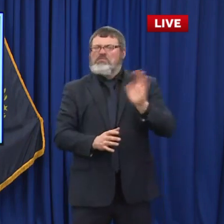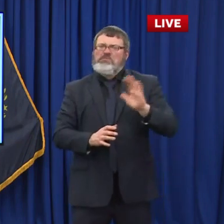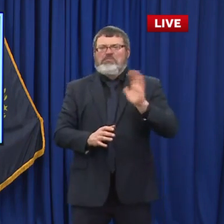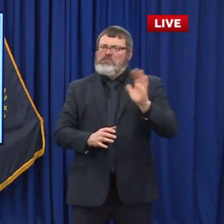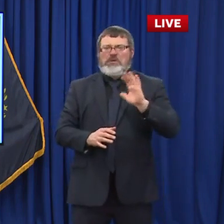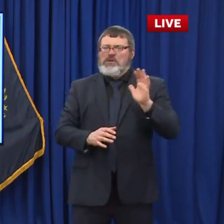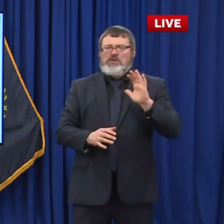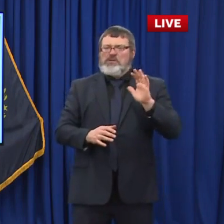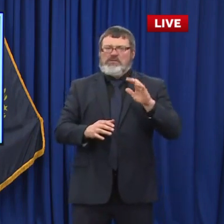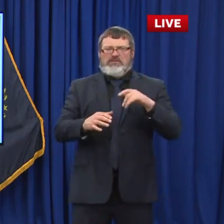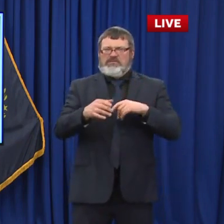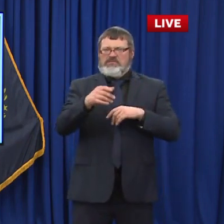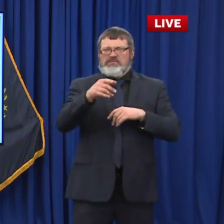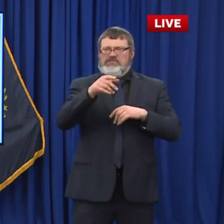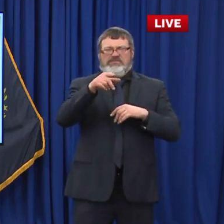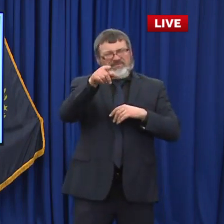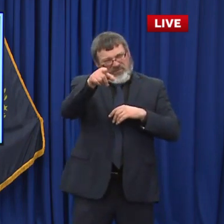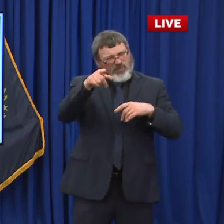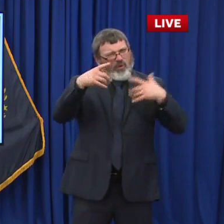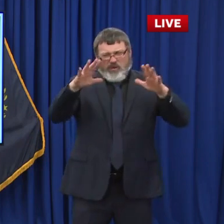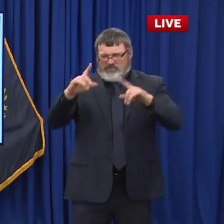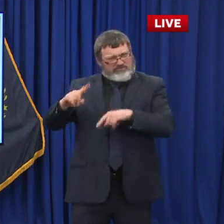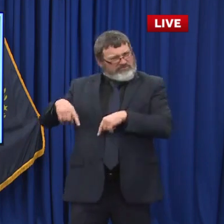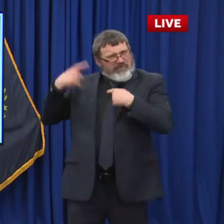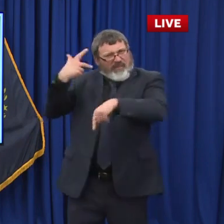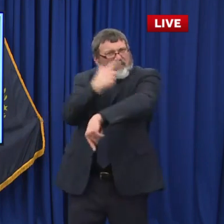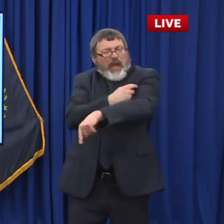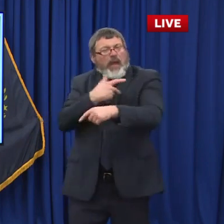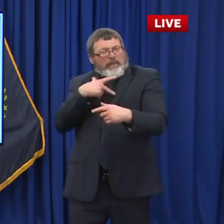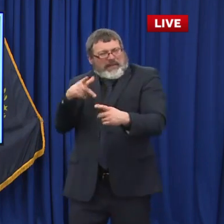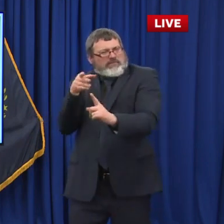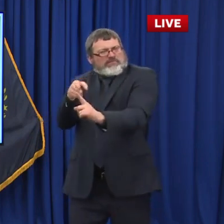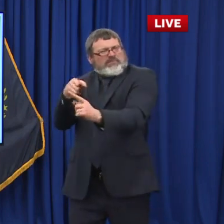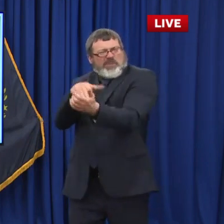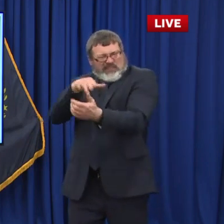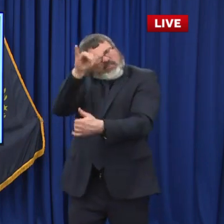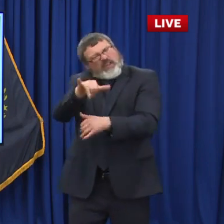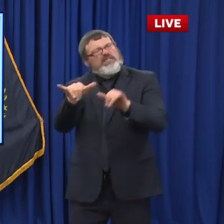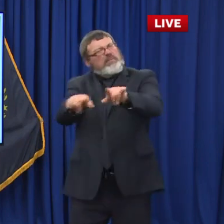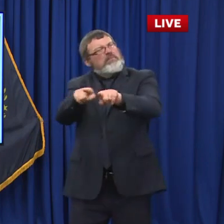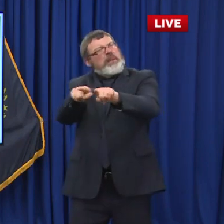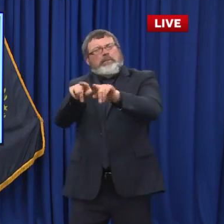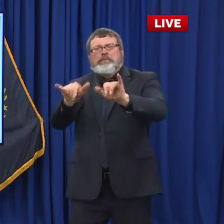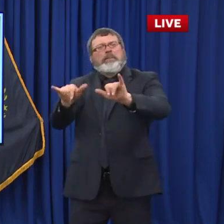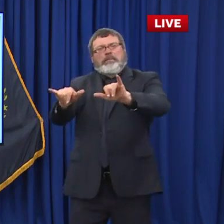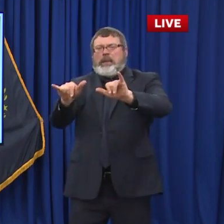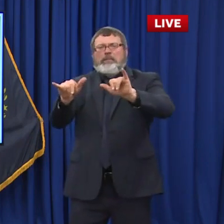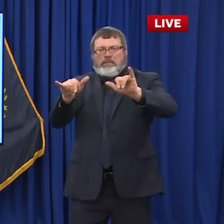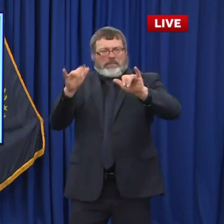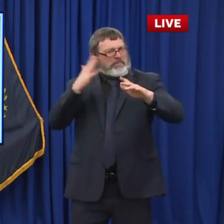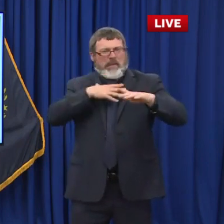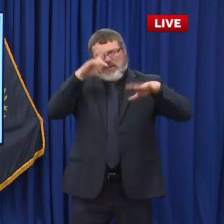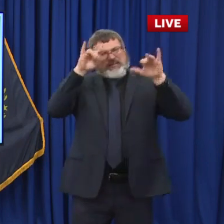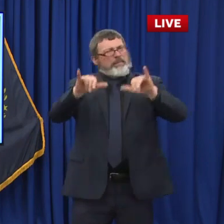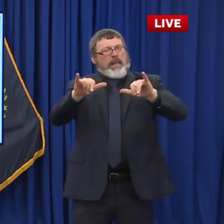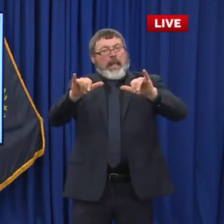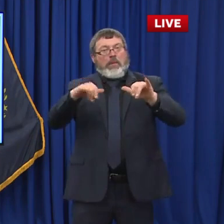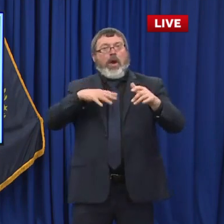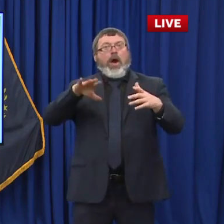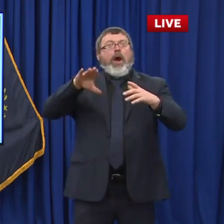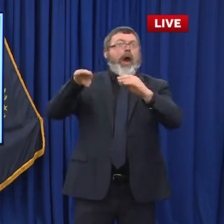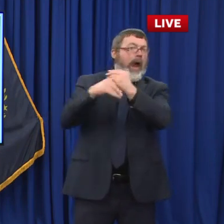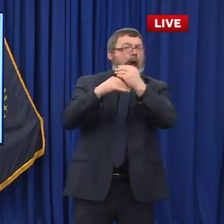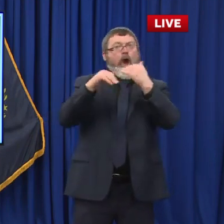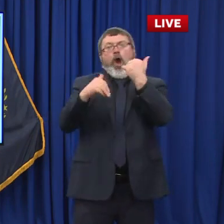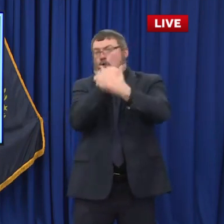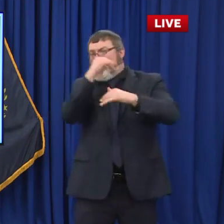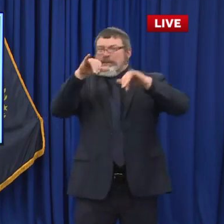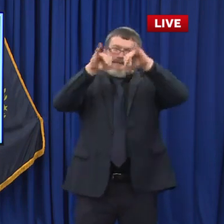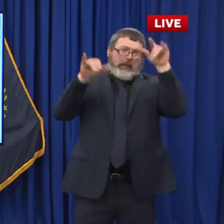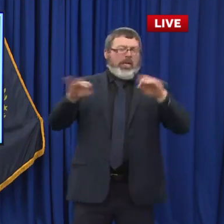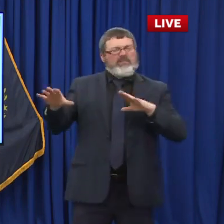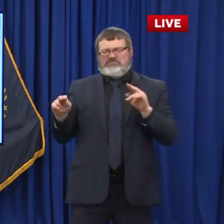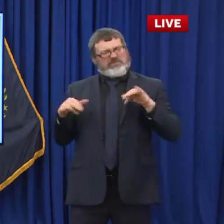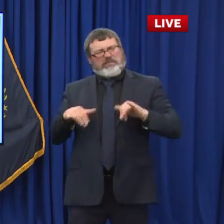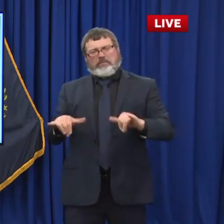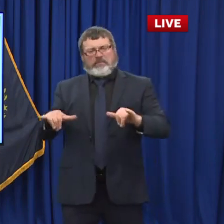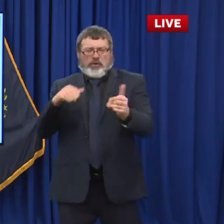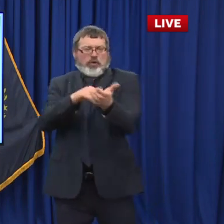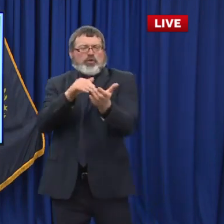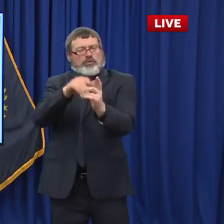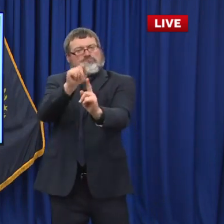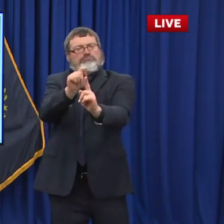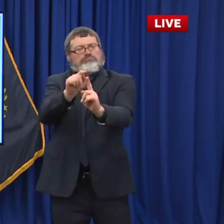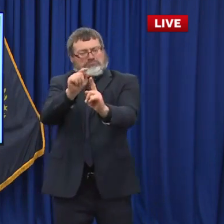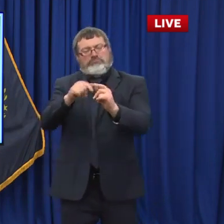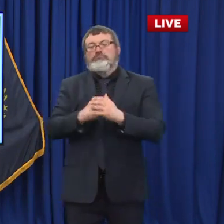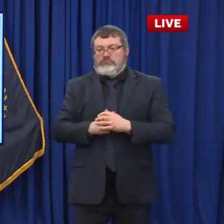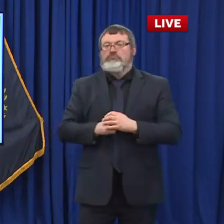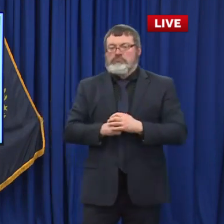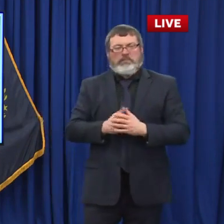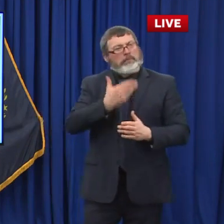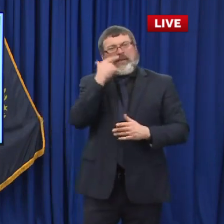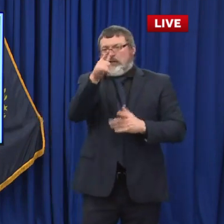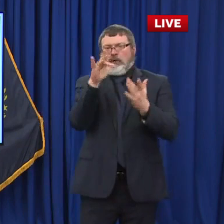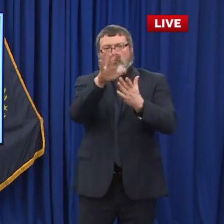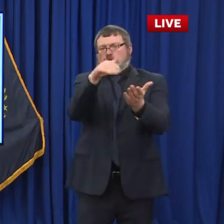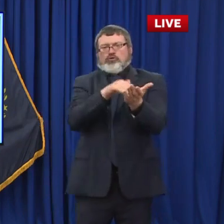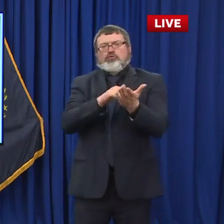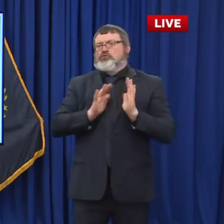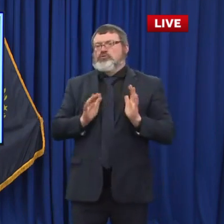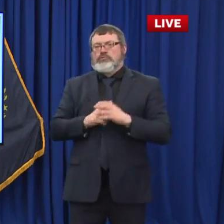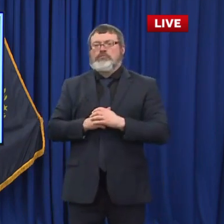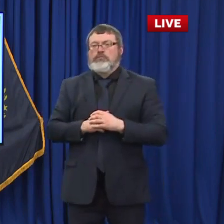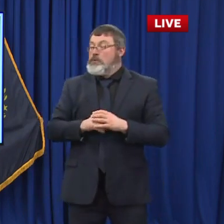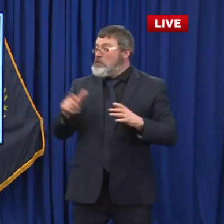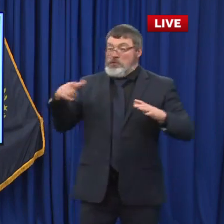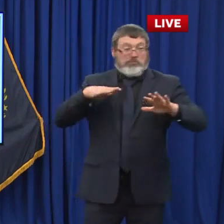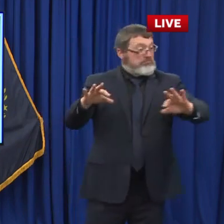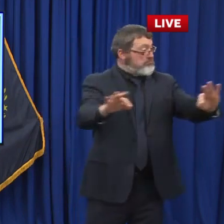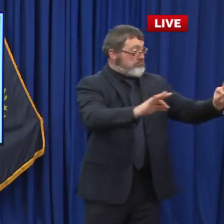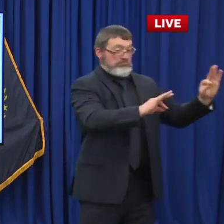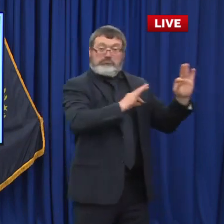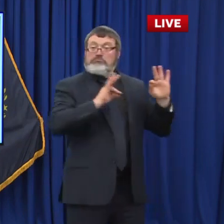SO JUST LIKE YOU WOULD GO AND AND GET YOUR FLU SHOT OR GET ANY OF YOUR OTHER VACCINATIONS SHOULD BE SHOULD BE THE WAY THAT YOU’RE PLANNING ON GETTING VACCINATED FOR COVID.